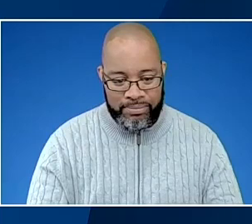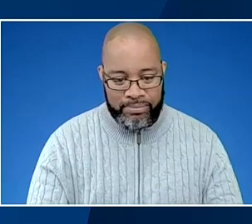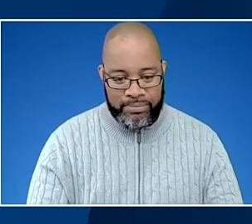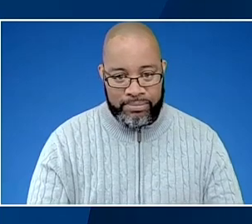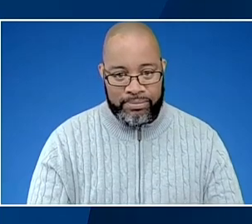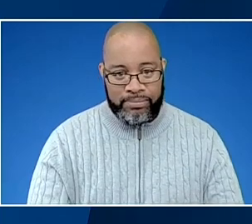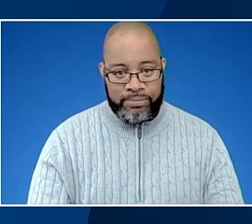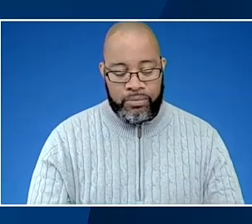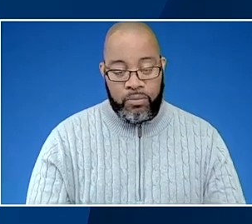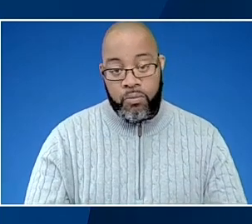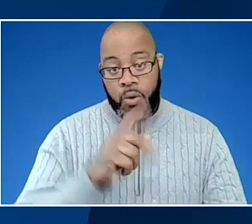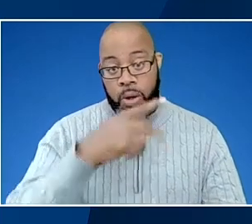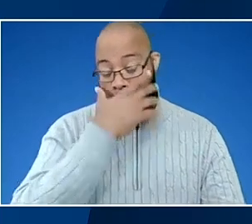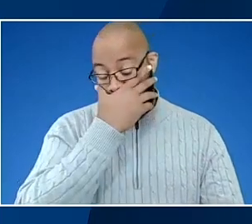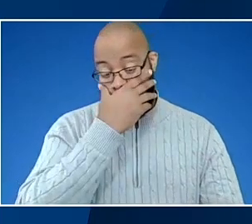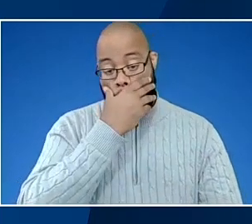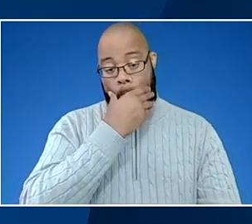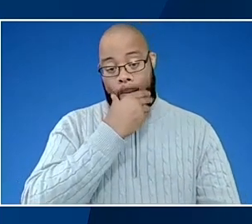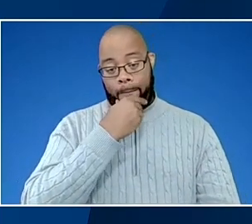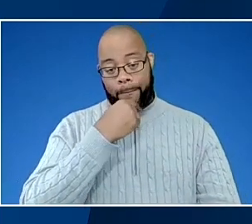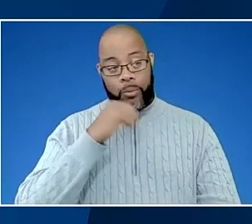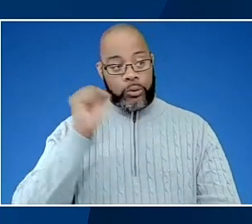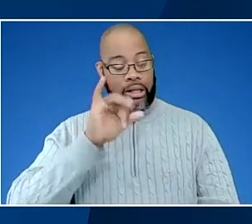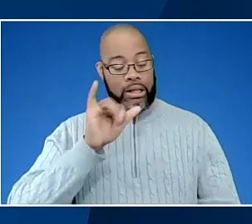Okay. Cool. Alright, cool. So it sounds like it'll be D'Angelo and